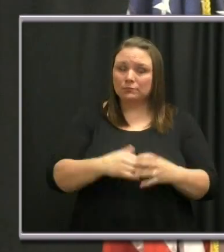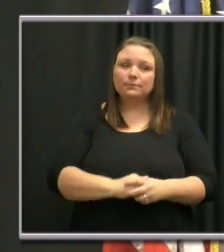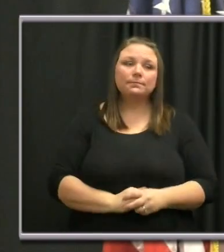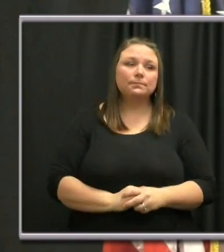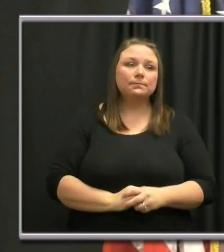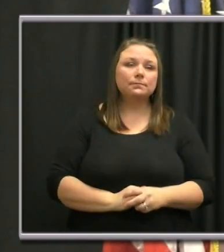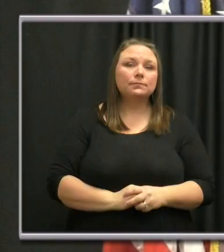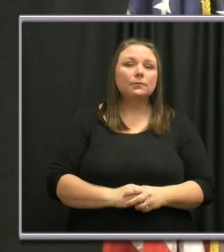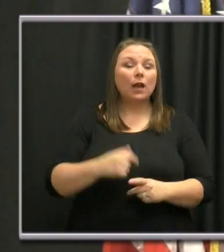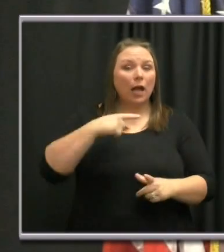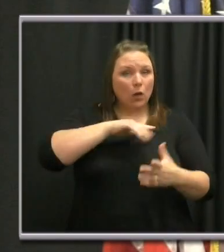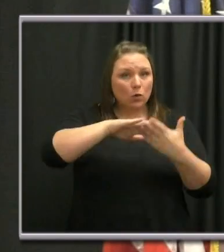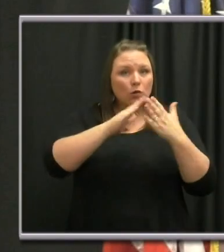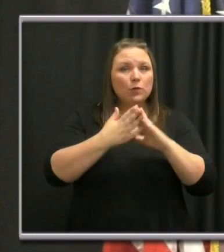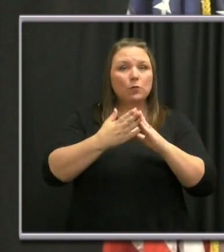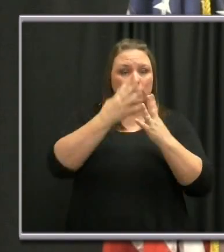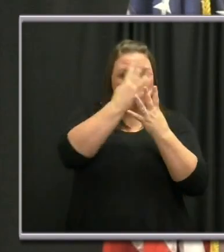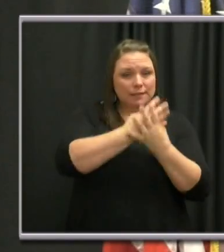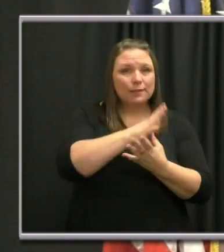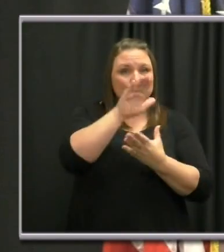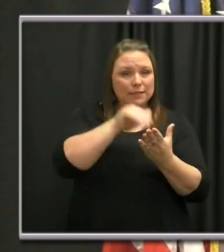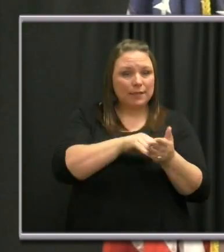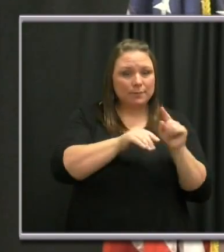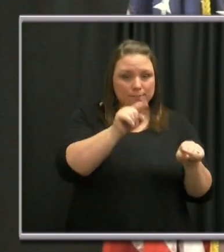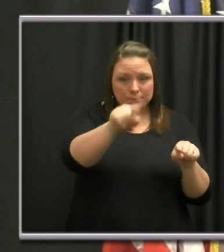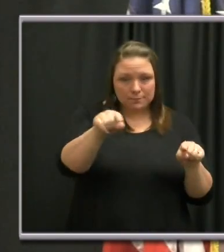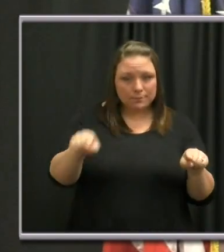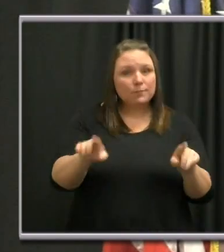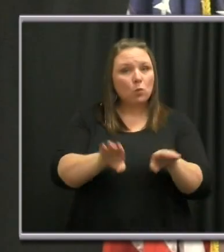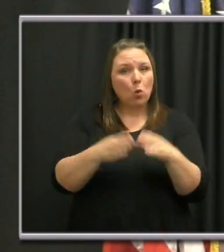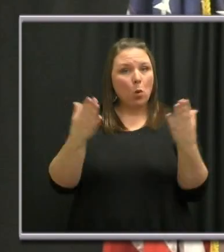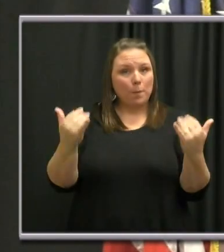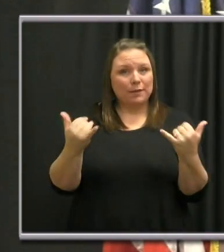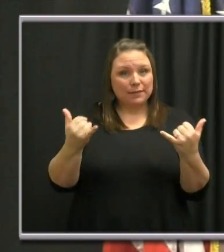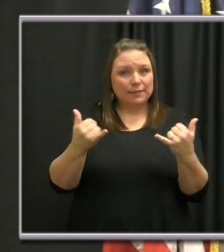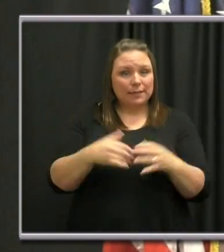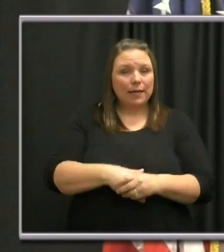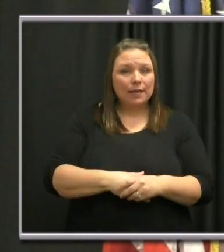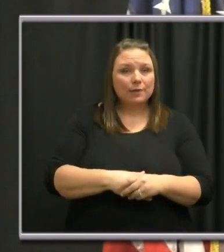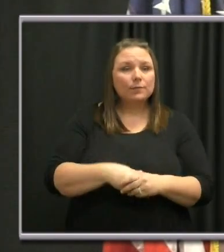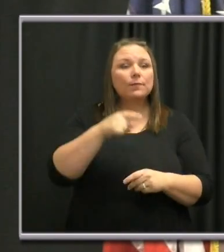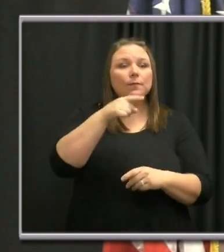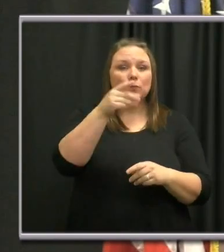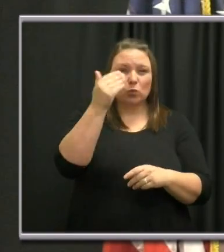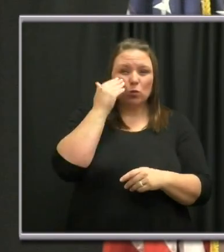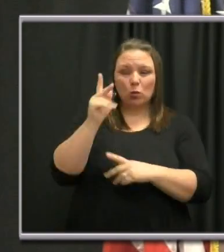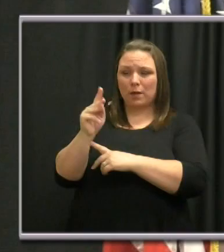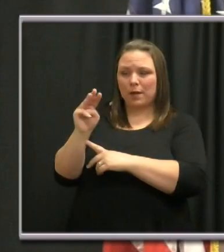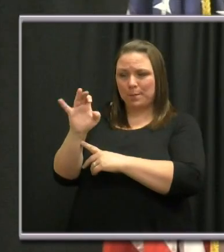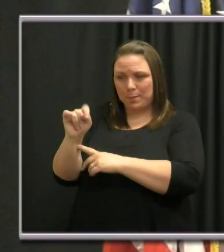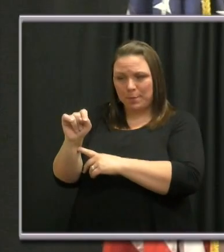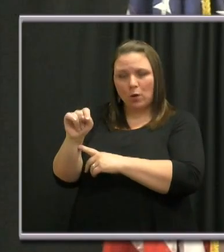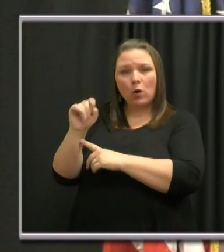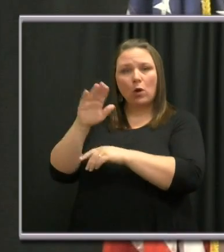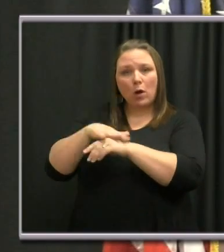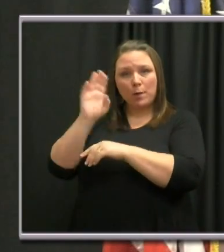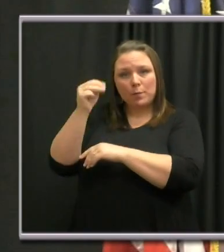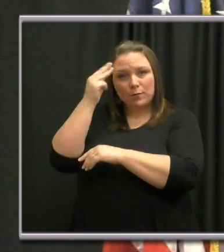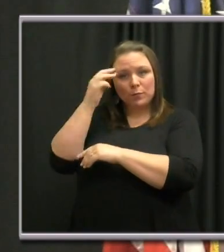HAVE RECOVERED AND HAVE BEEN CLEARED. OUR COMMUNITY OUR SEASON OUR COMMITTEE ASSESSMENT CENTERS ARE OPEN TODAY. THE